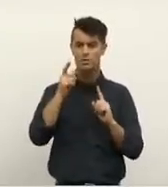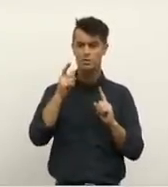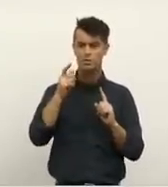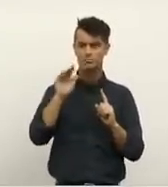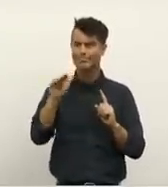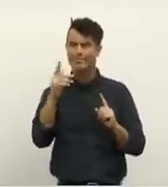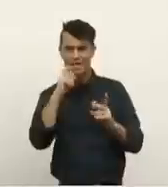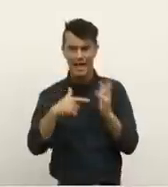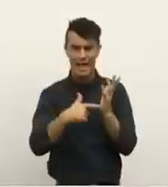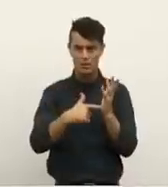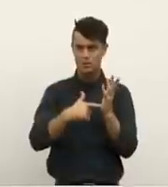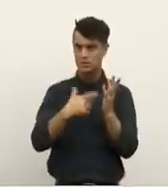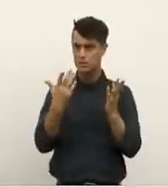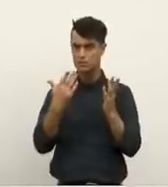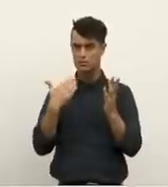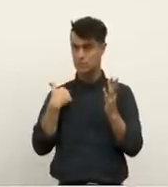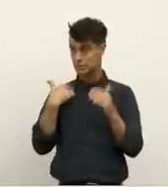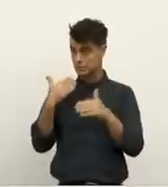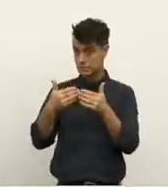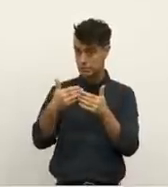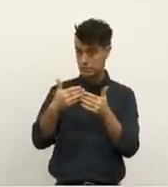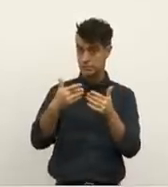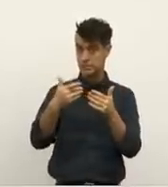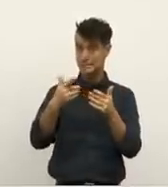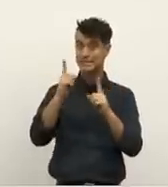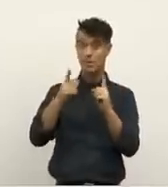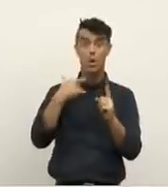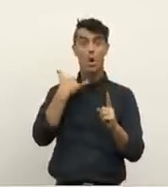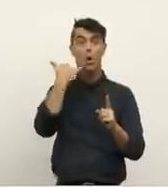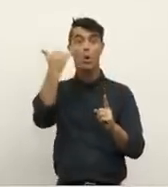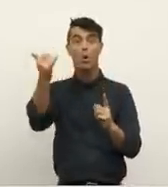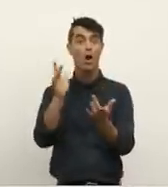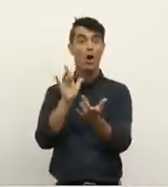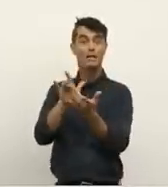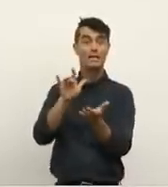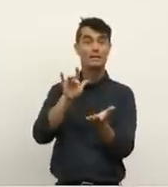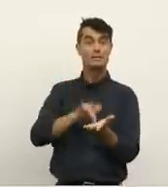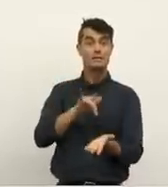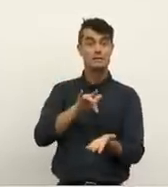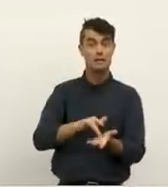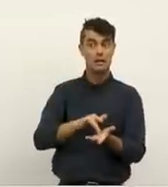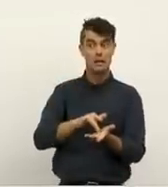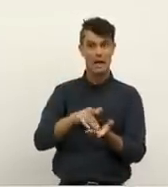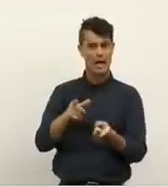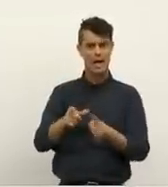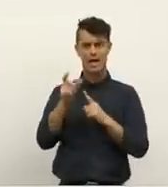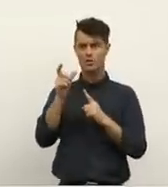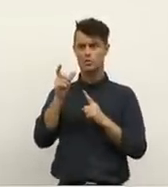Sometimes, even if you do call the contact centre, it's very, very hard to get a clear sense of where that information goes.